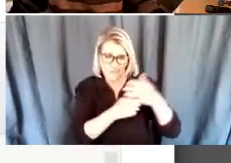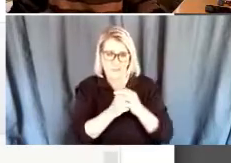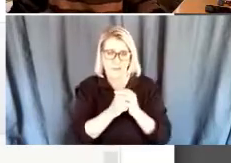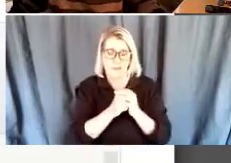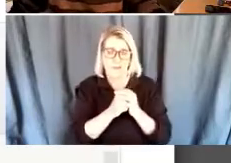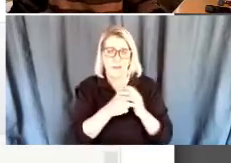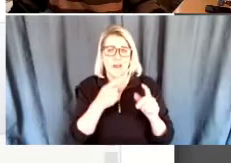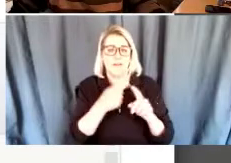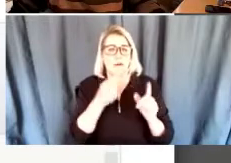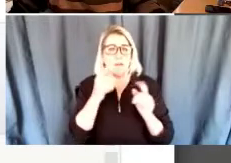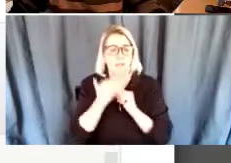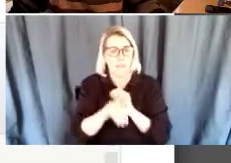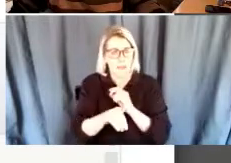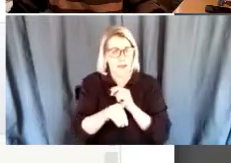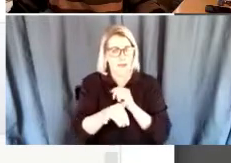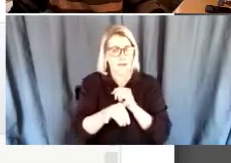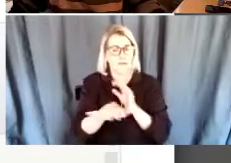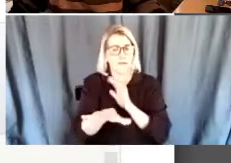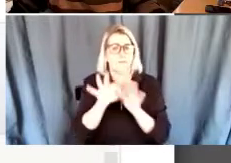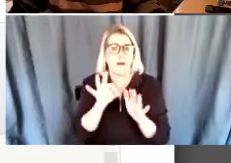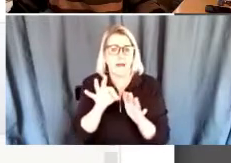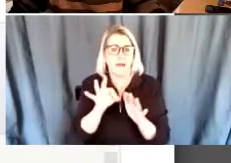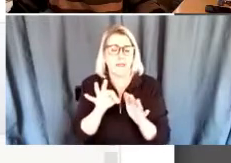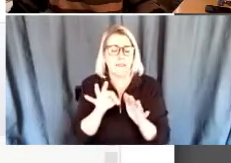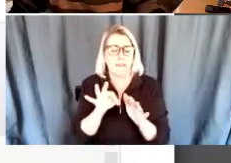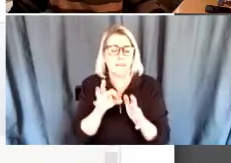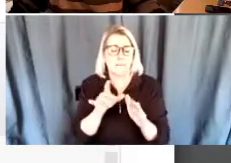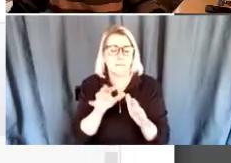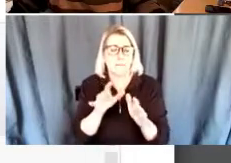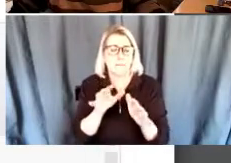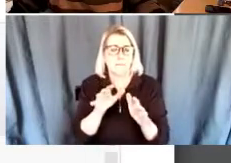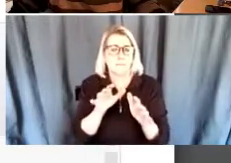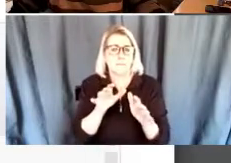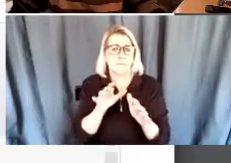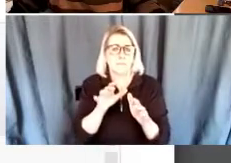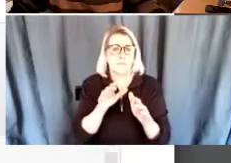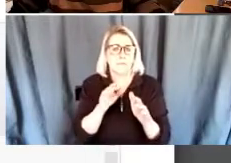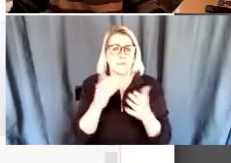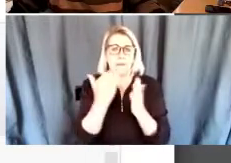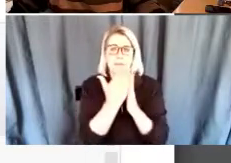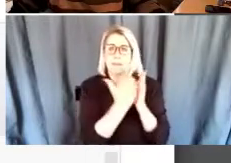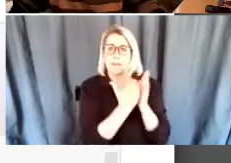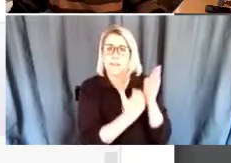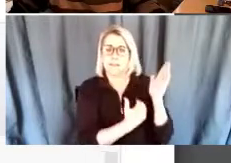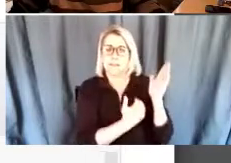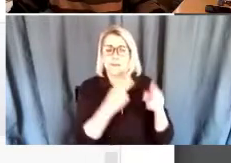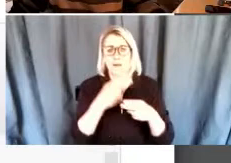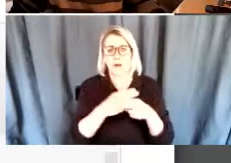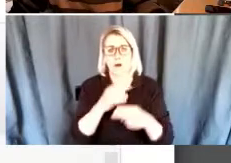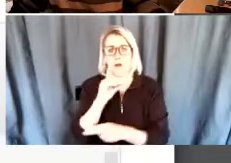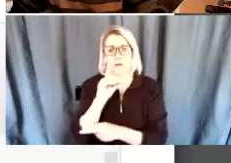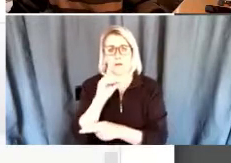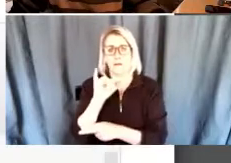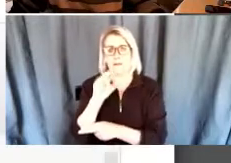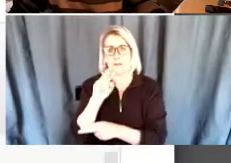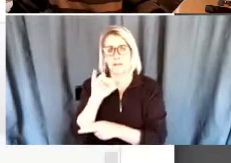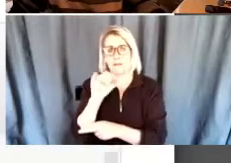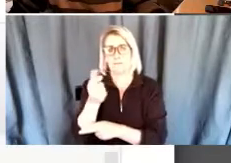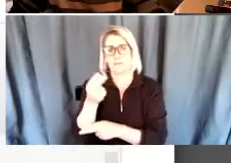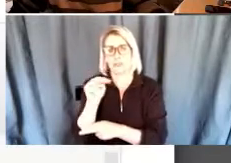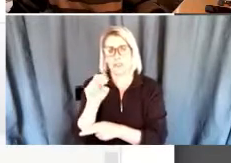14:25:36 you'll find the directory called DIVISIONS, for divisions. Within that division